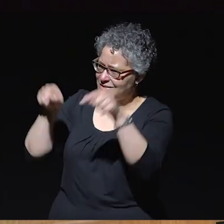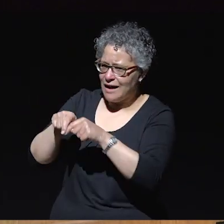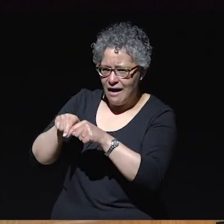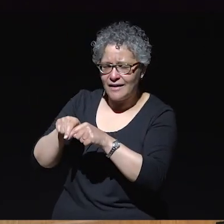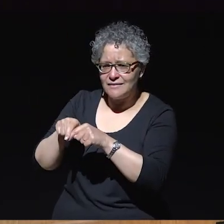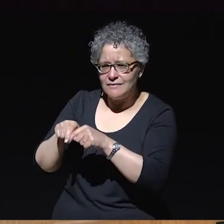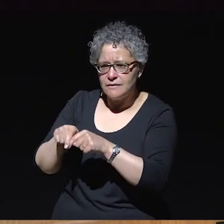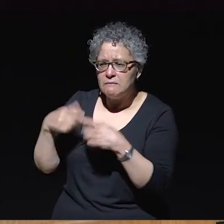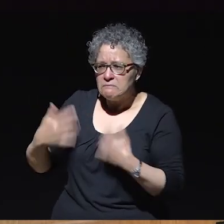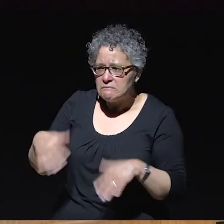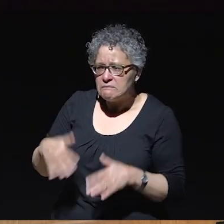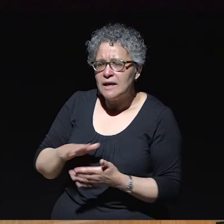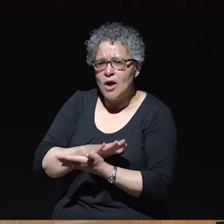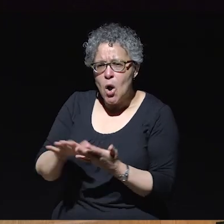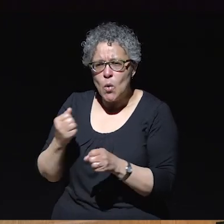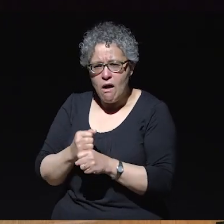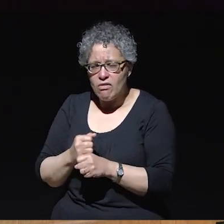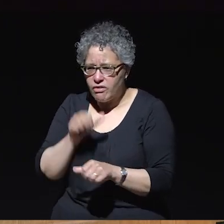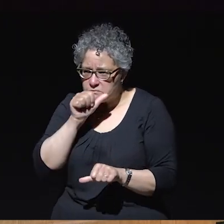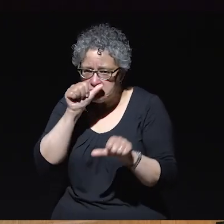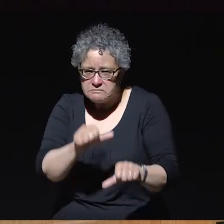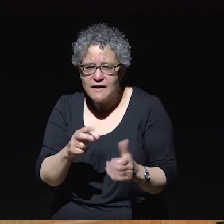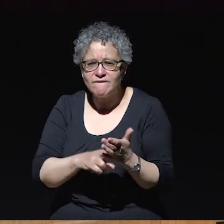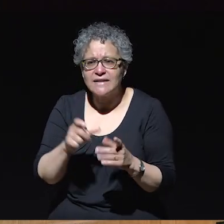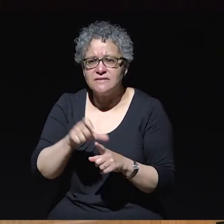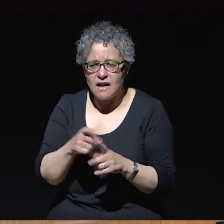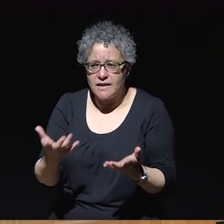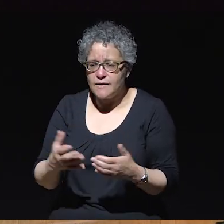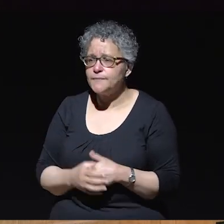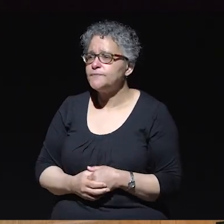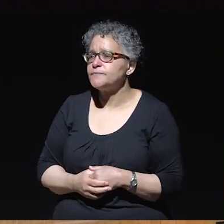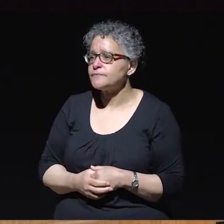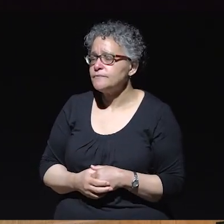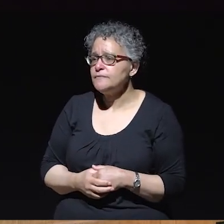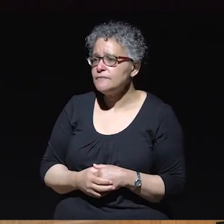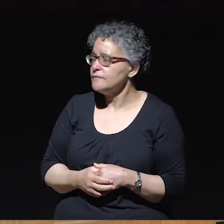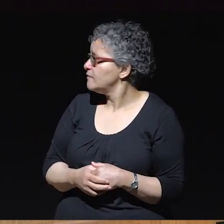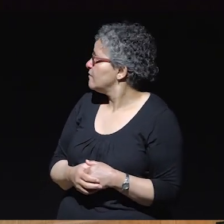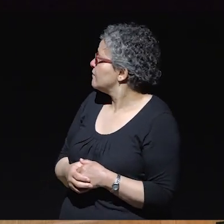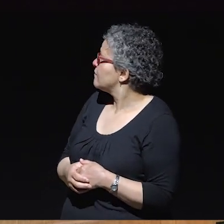And even the wonderful 'Graham Children' from 1742, which is in the National Gallery's collection,